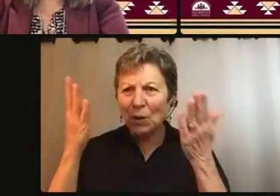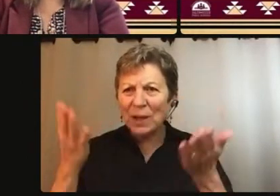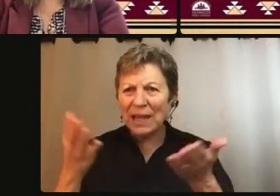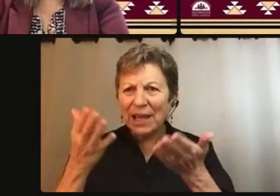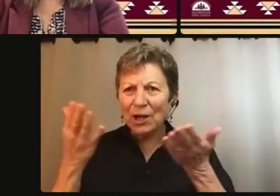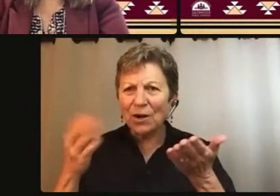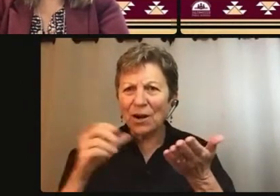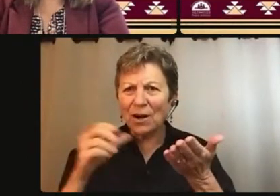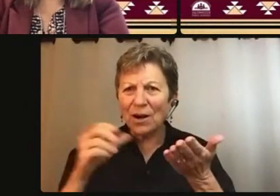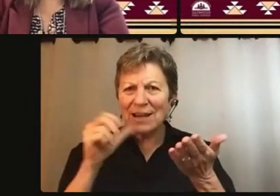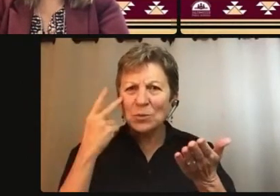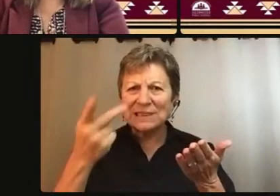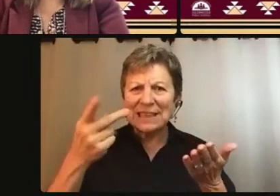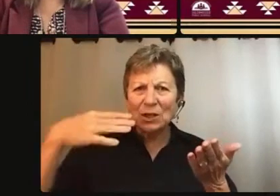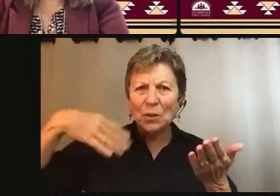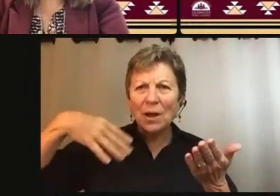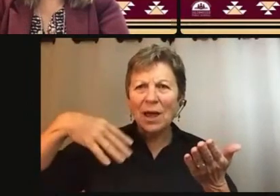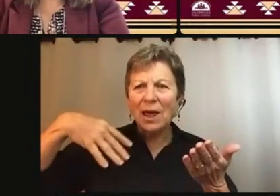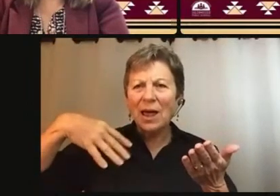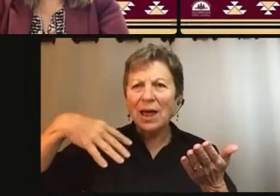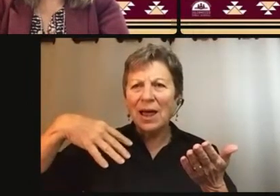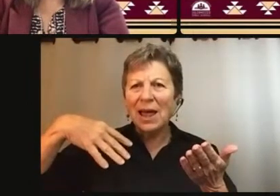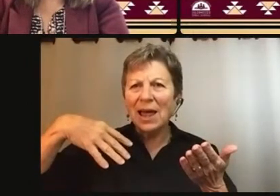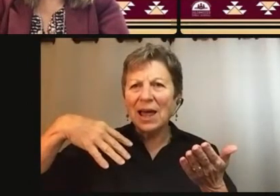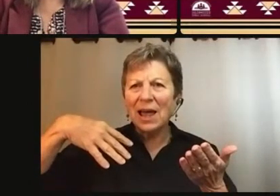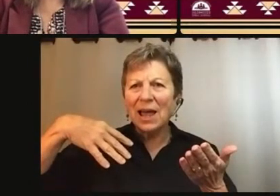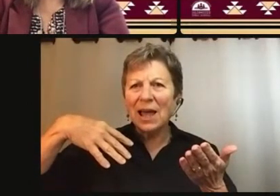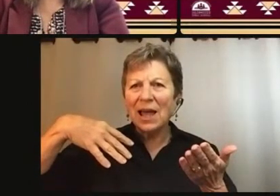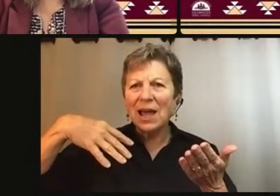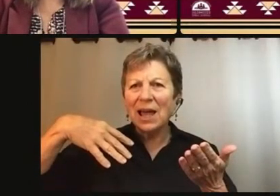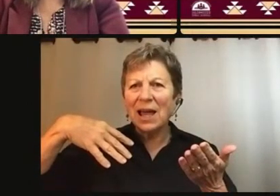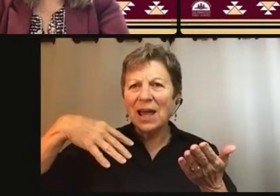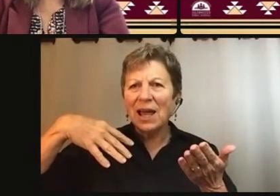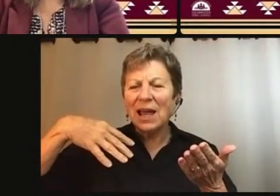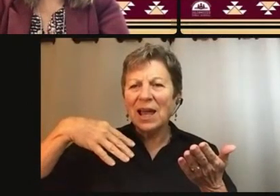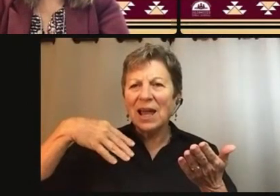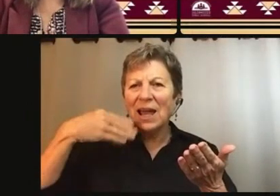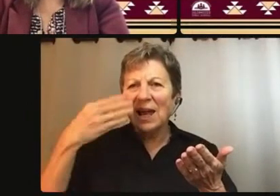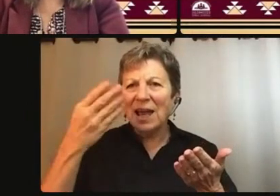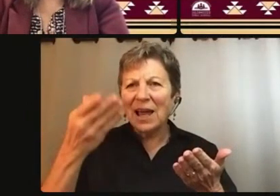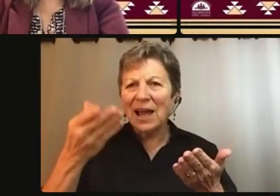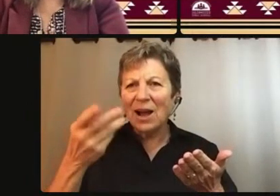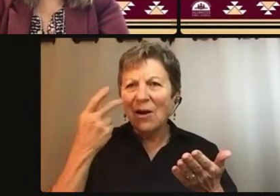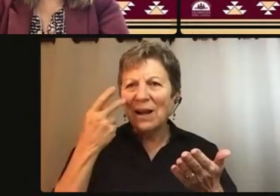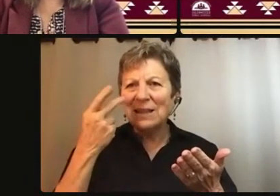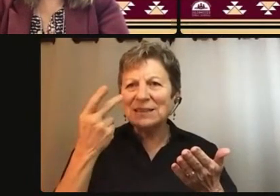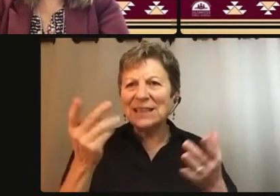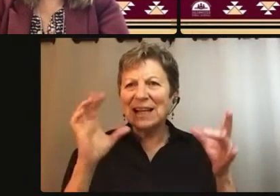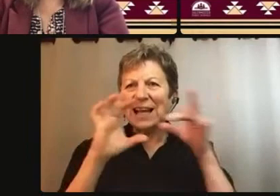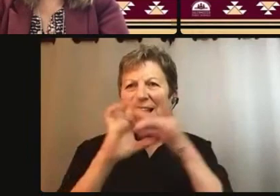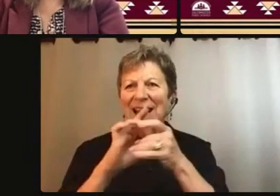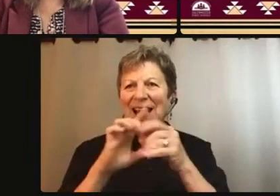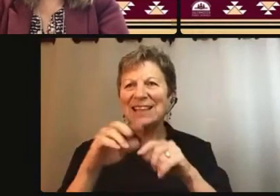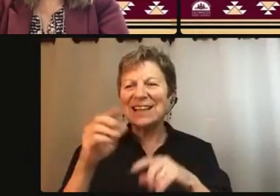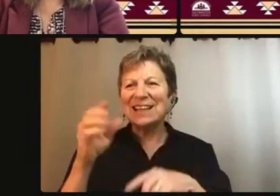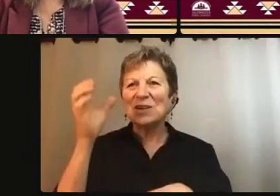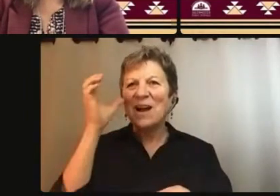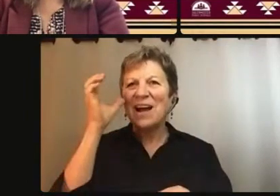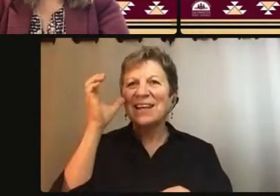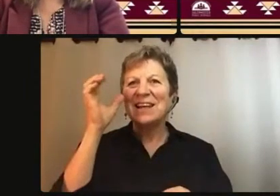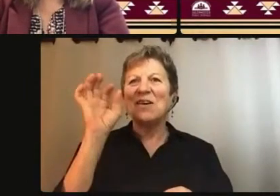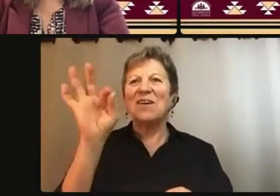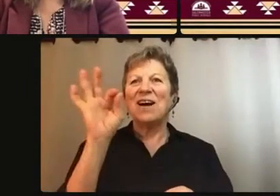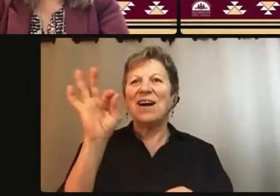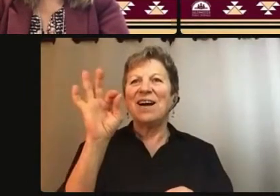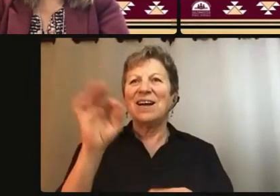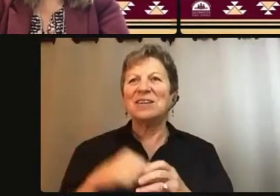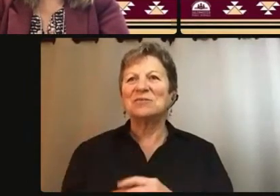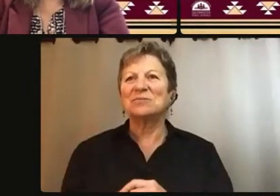AND STEPHANIE ON NOT SEEING